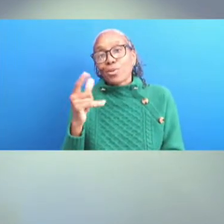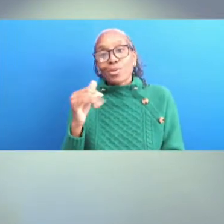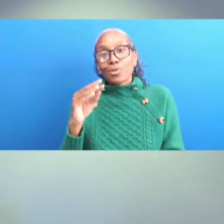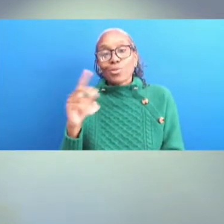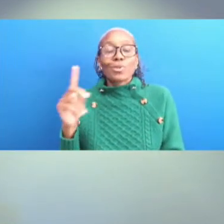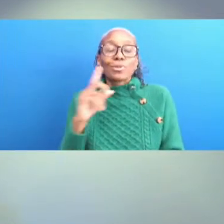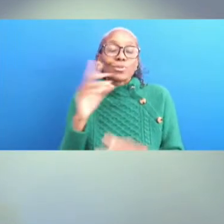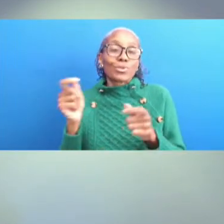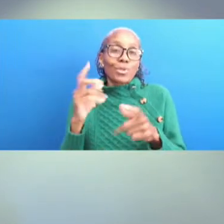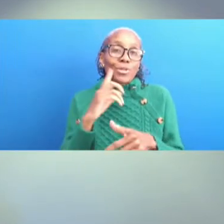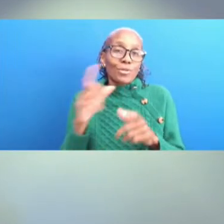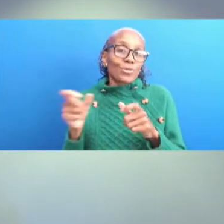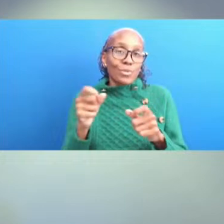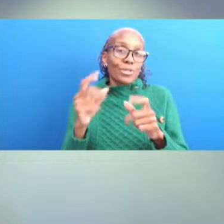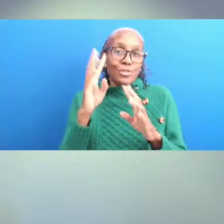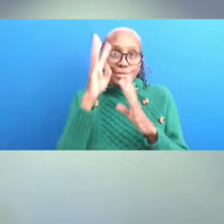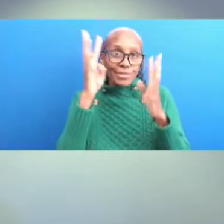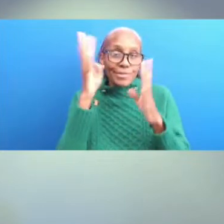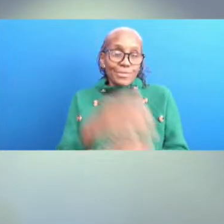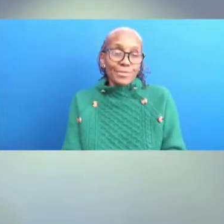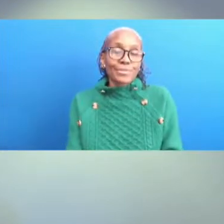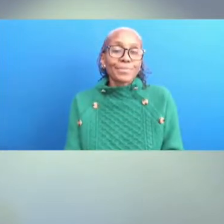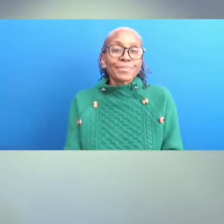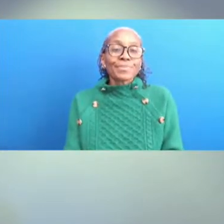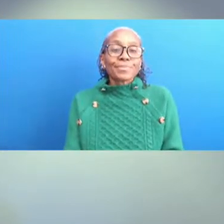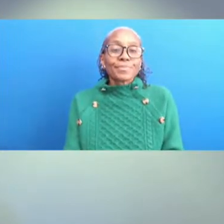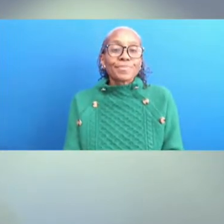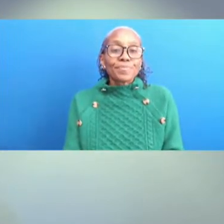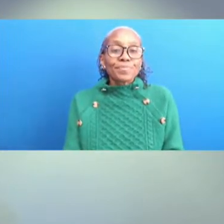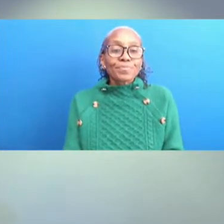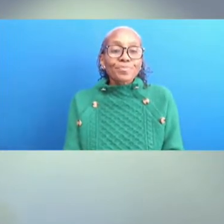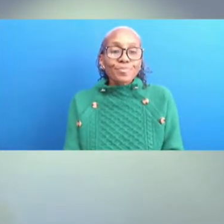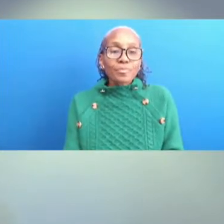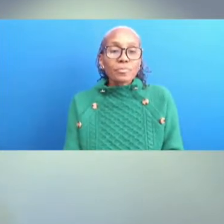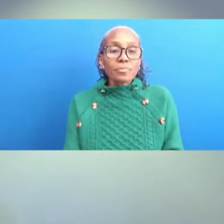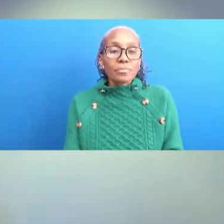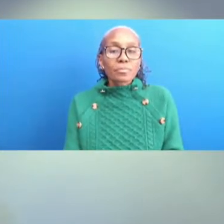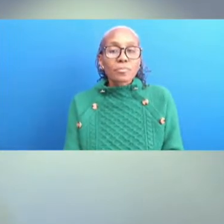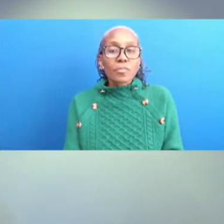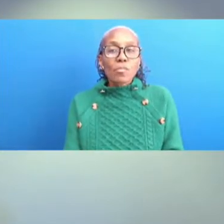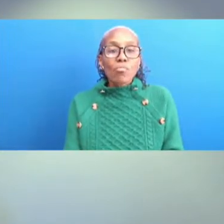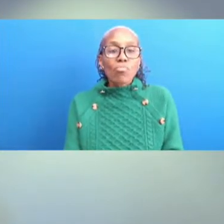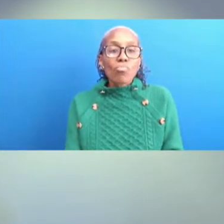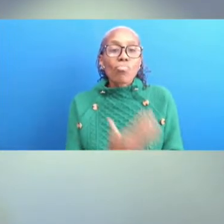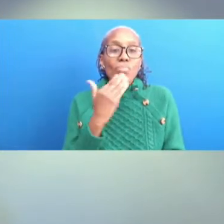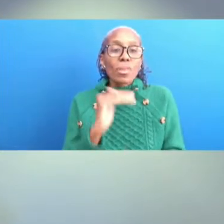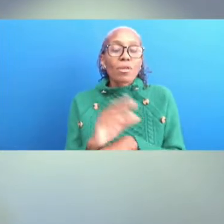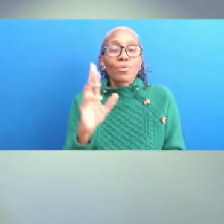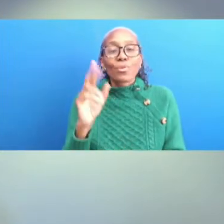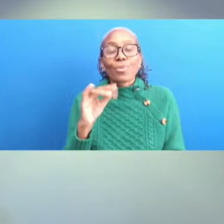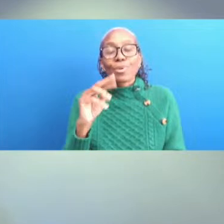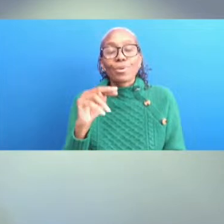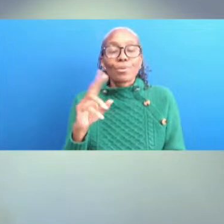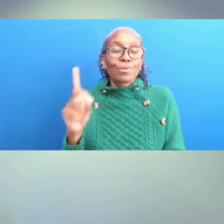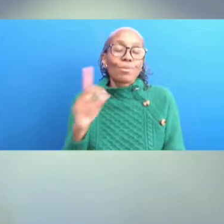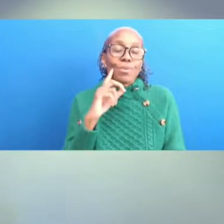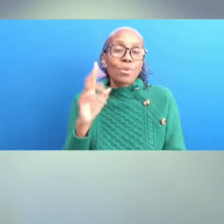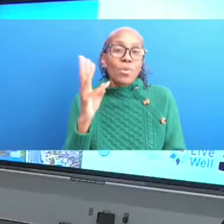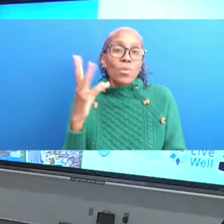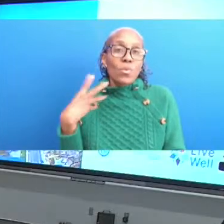MICHAEL GRISWOLD DIRECTOR OF